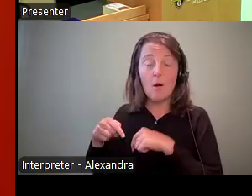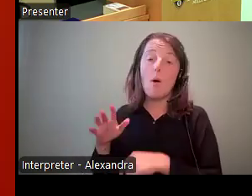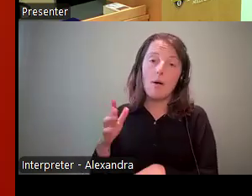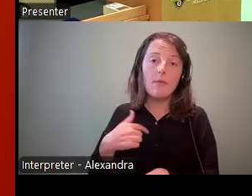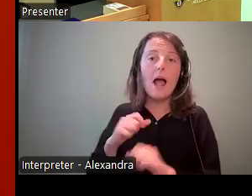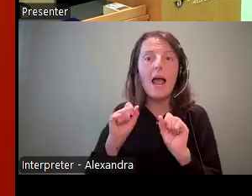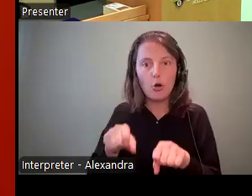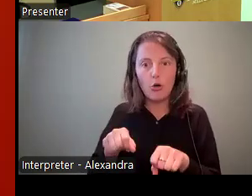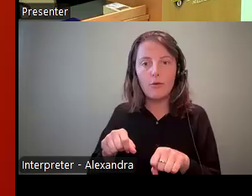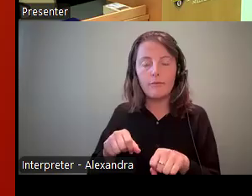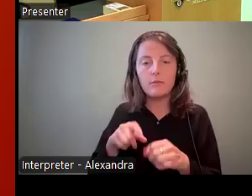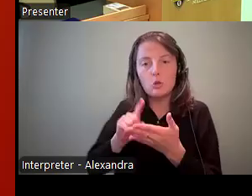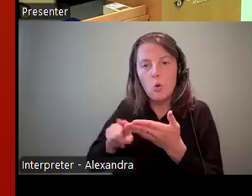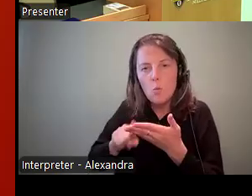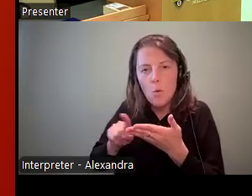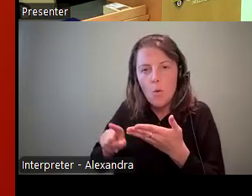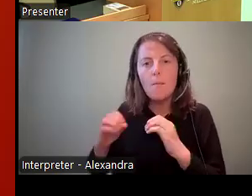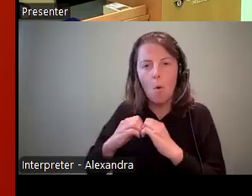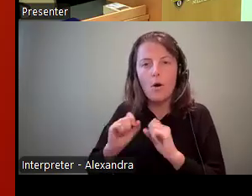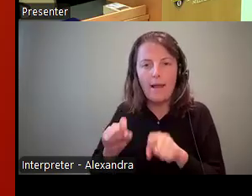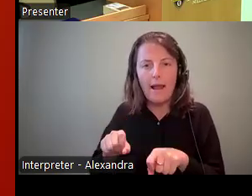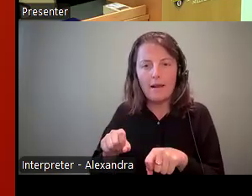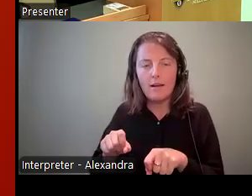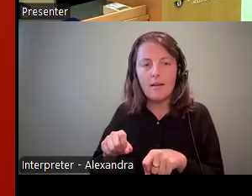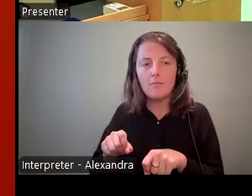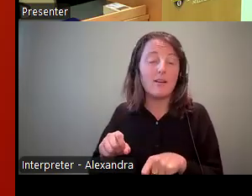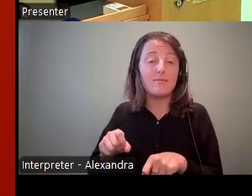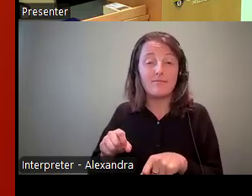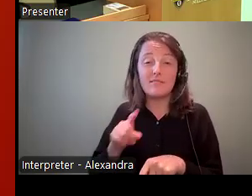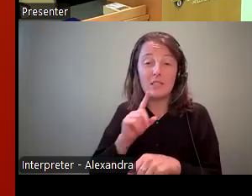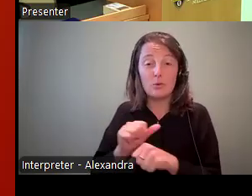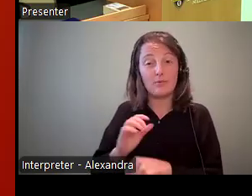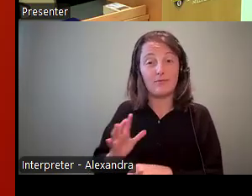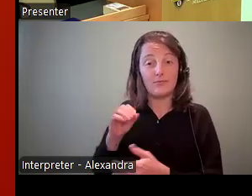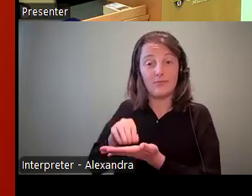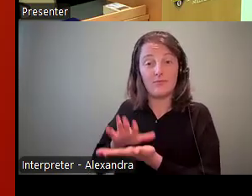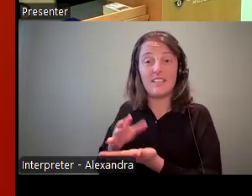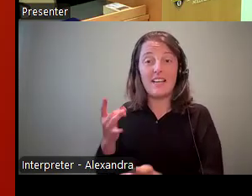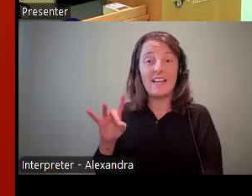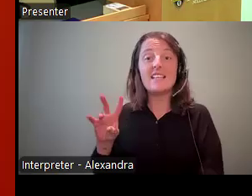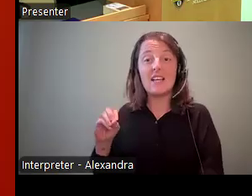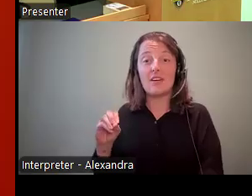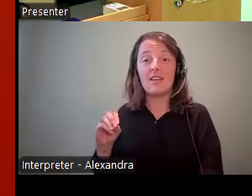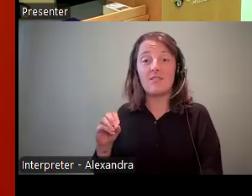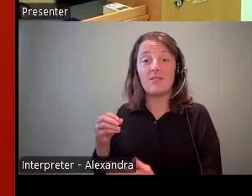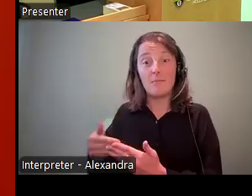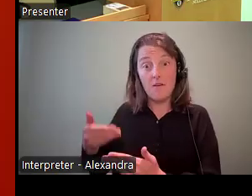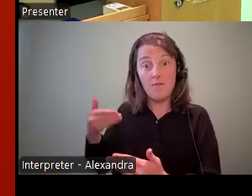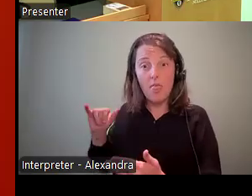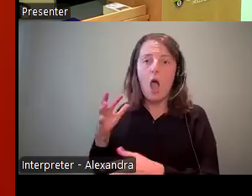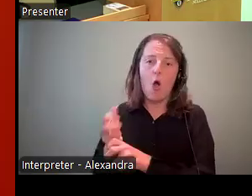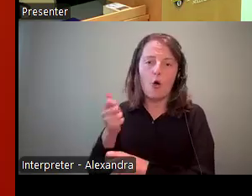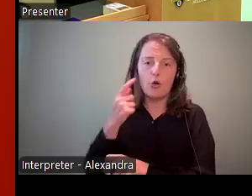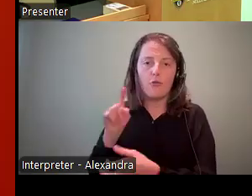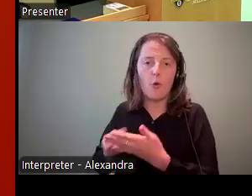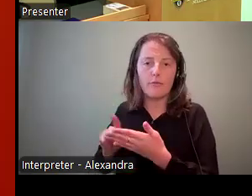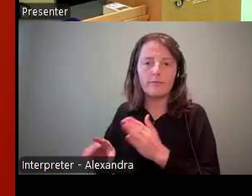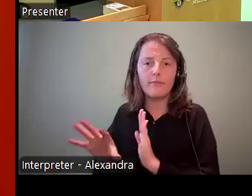but it's not easy to go back any further than the than about 1870 for people who are descendants of